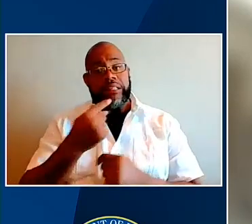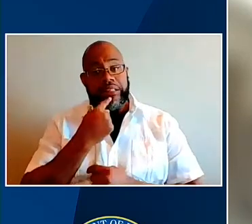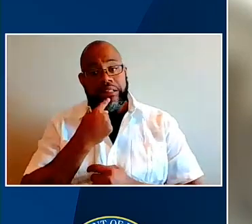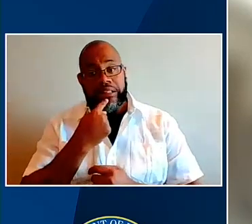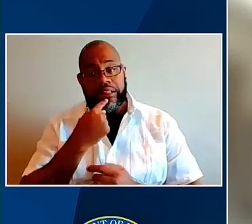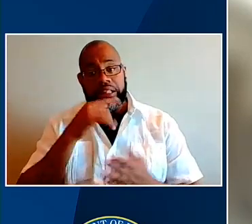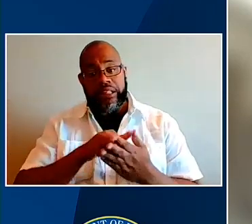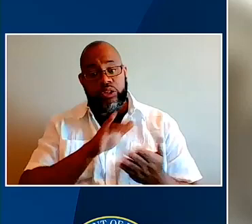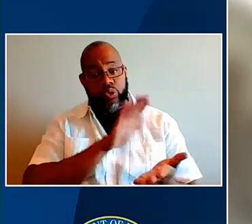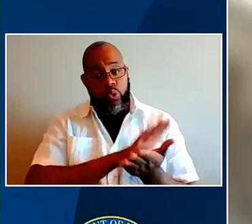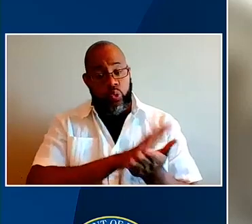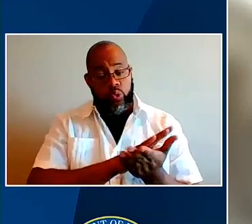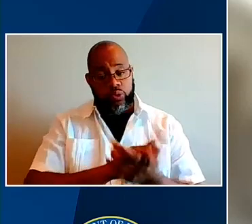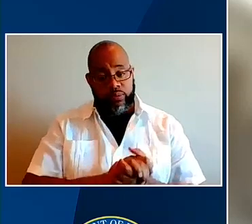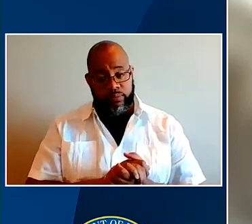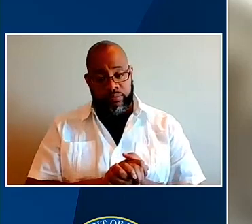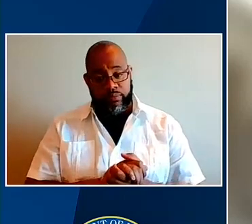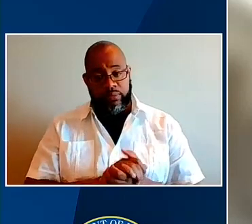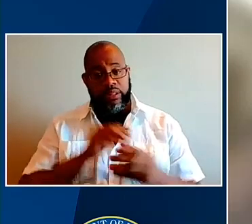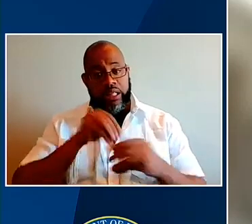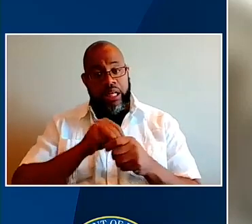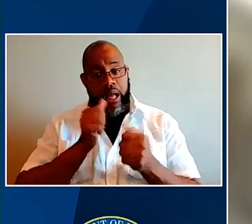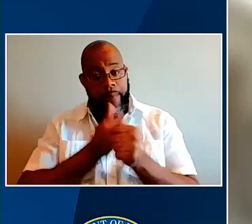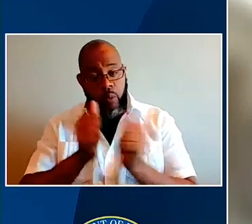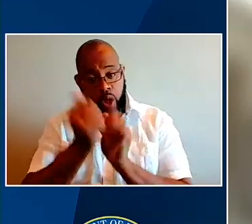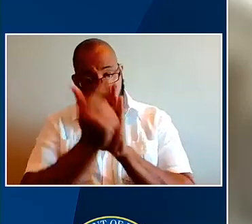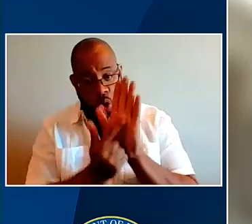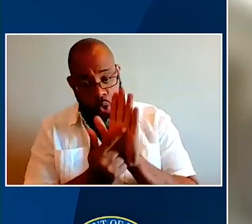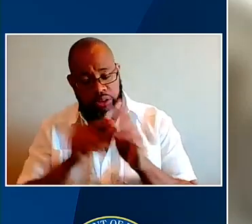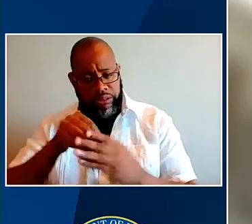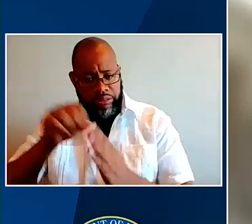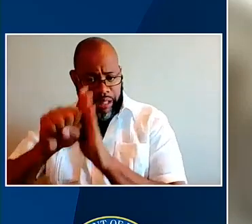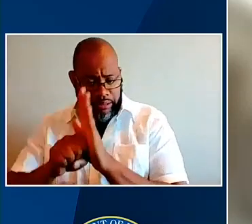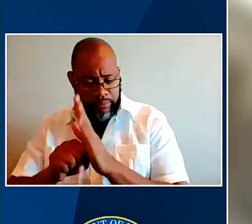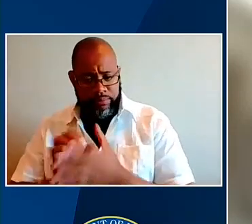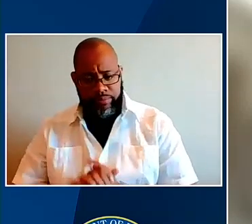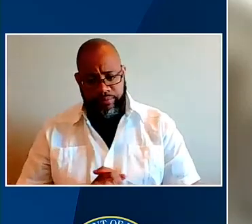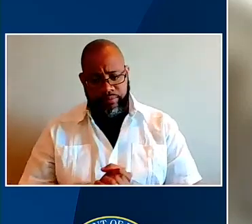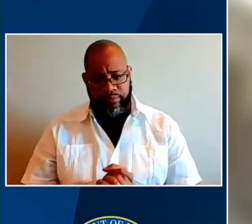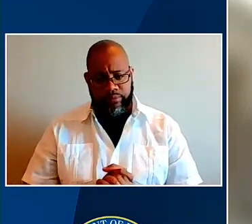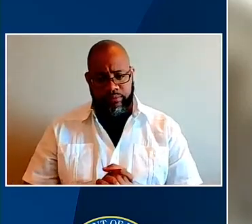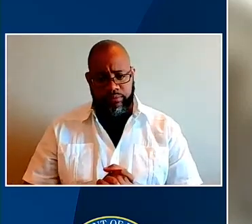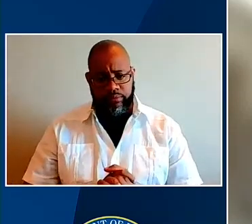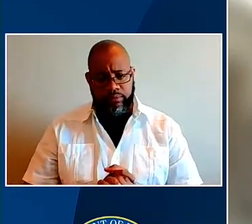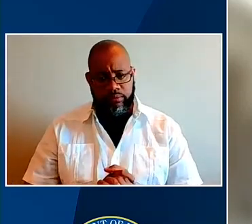schools are in compliance with the laws of the state, essentially where they're